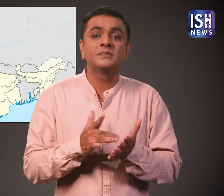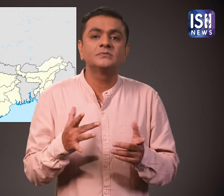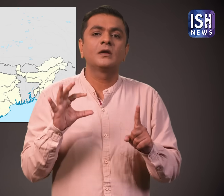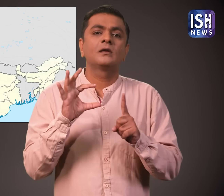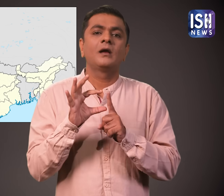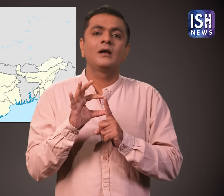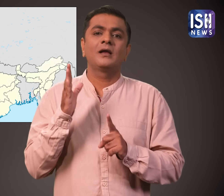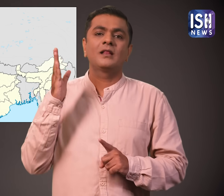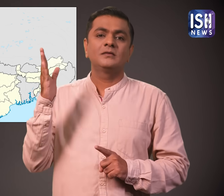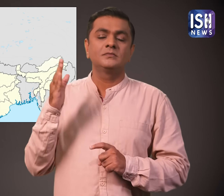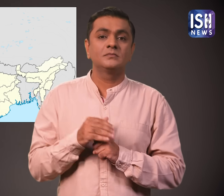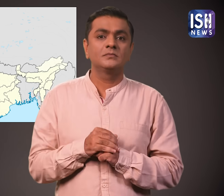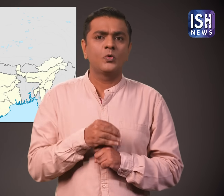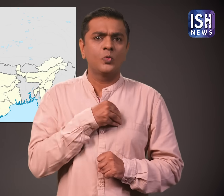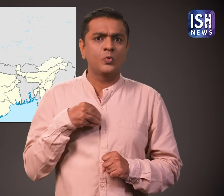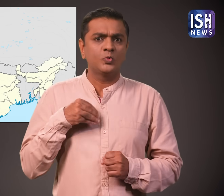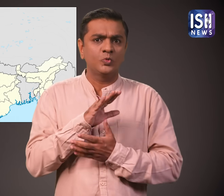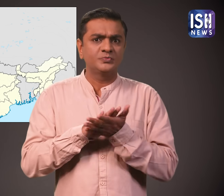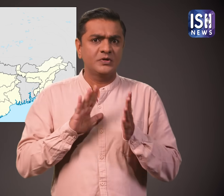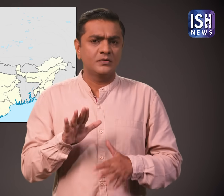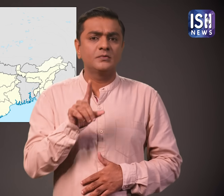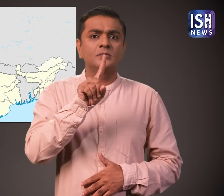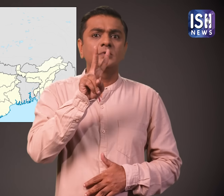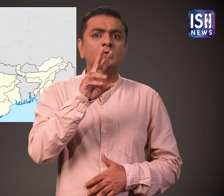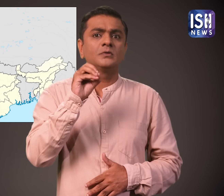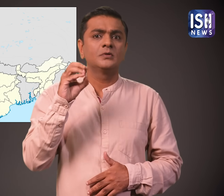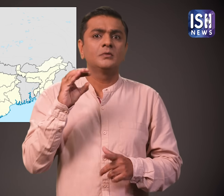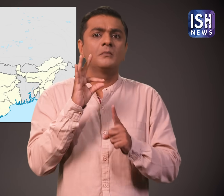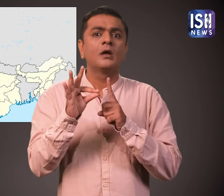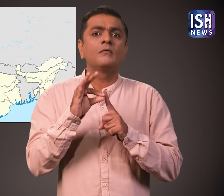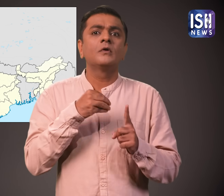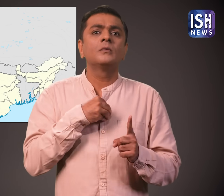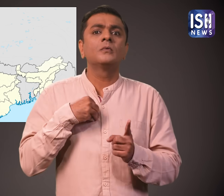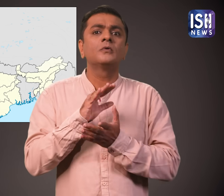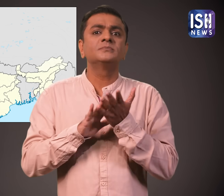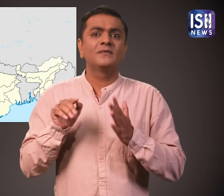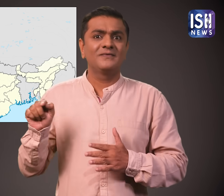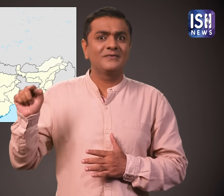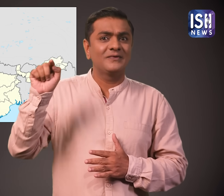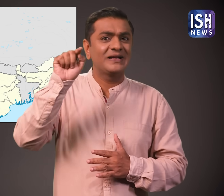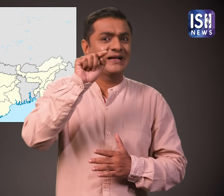In Delhi, there are 1,200 private hospitals,